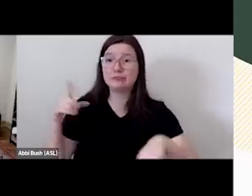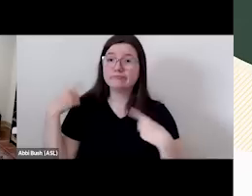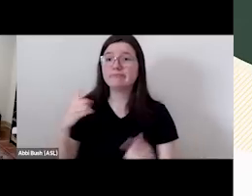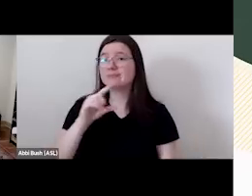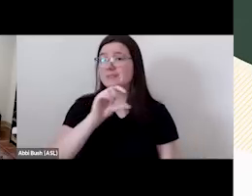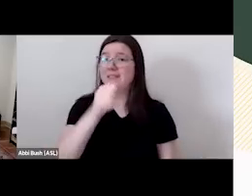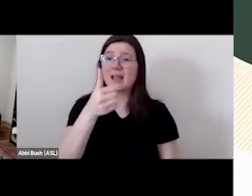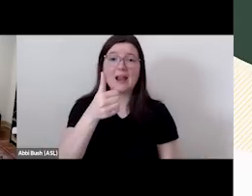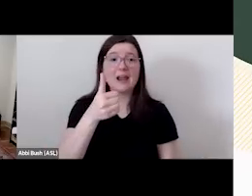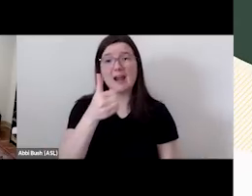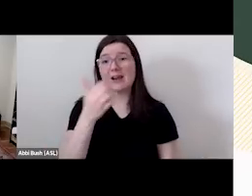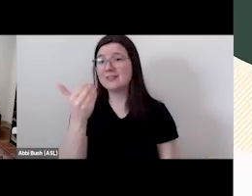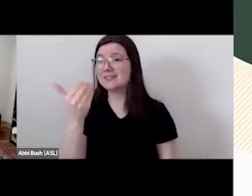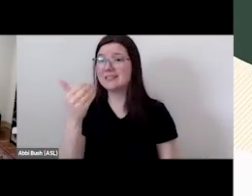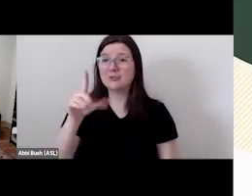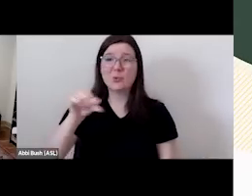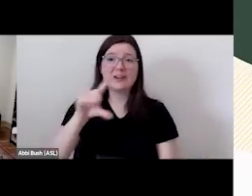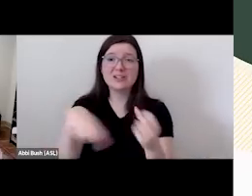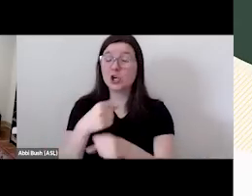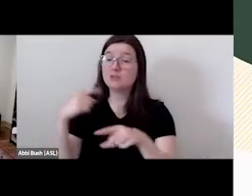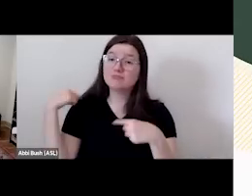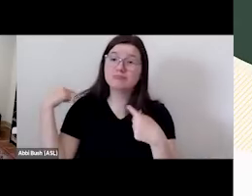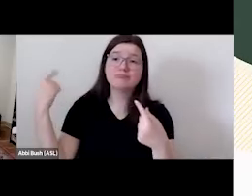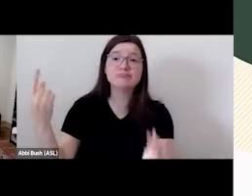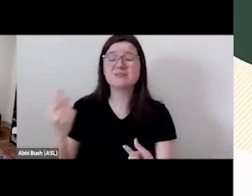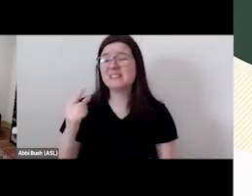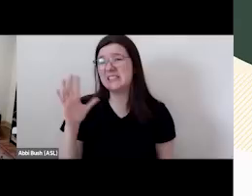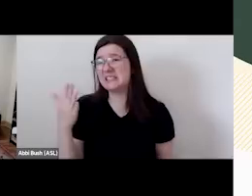It is worked for them for their whole lives. So why do you have anything to say about it?